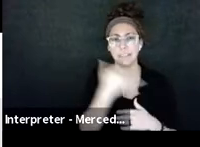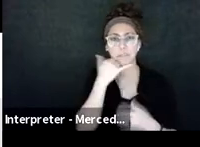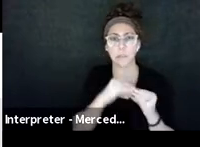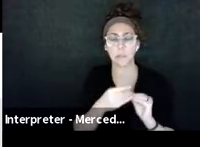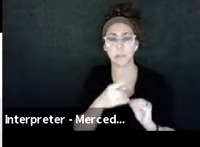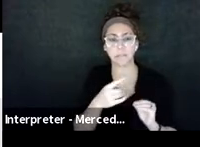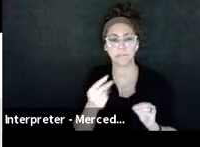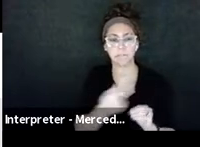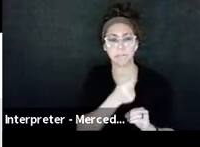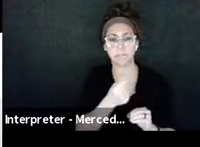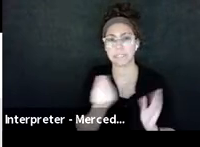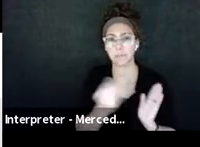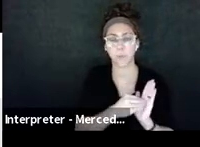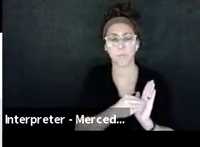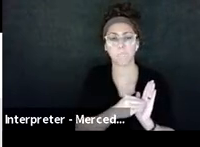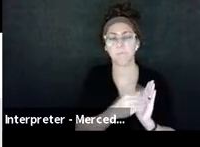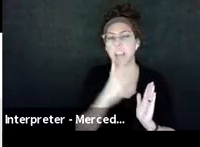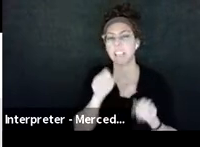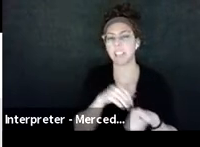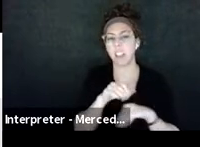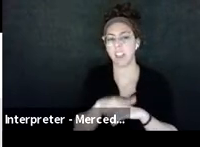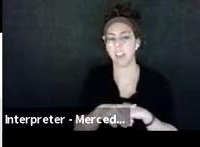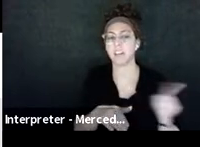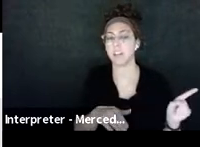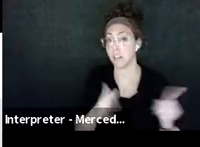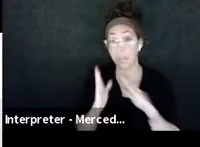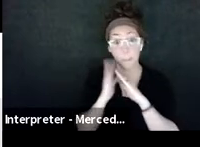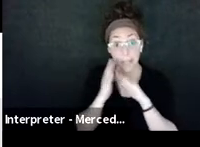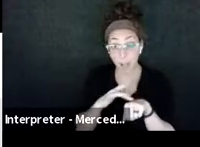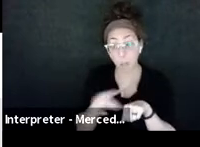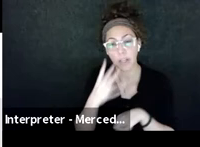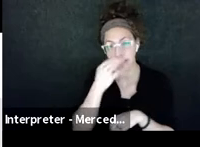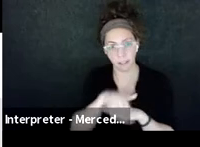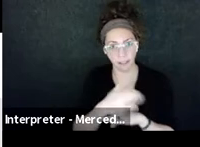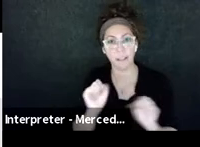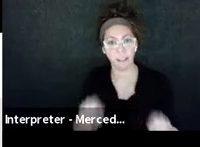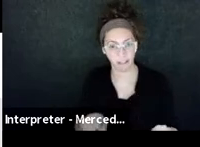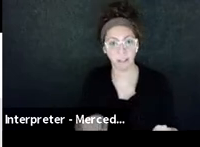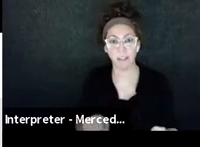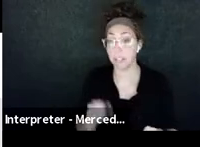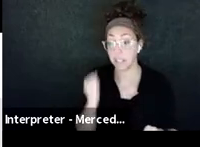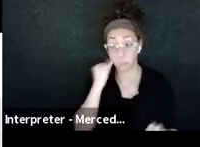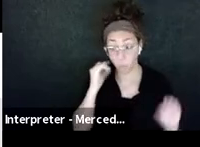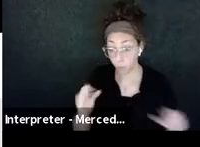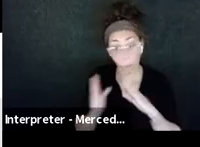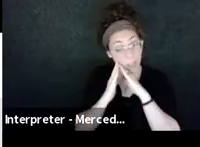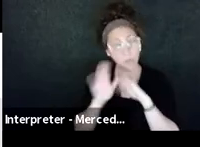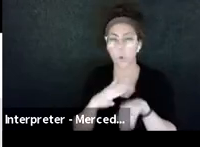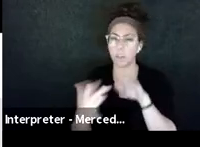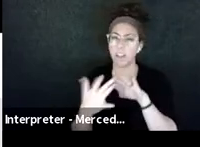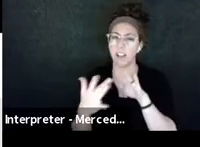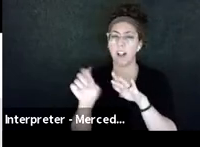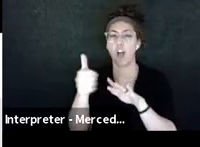maria.rodriguez: The Welcome Center, people can go there as well. If there's bet somebody in the world, and they'll be able to stay there. And if there's not, they usually contact another tree our centers to try to get